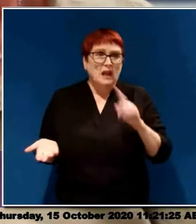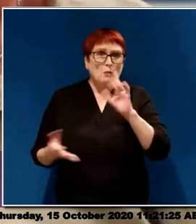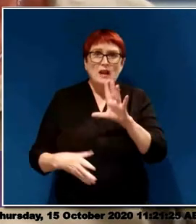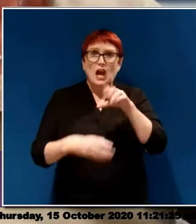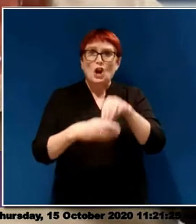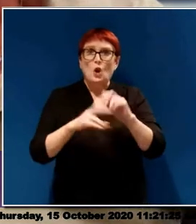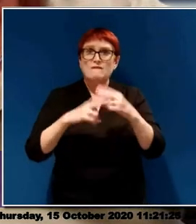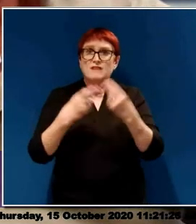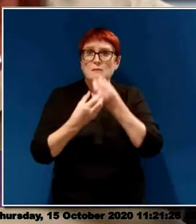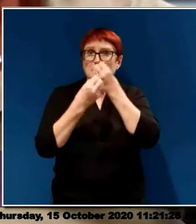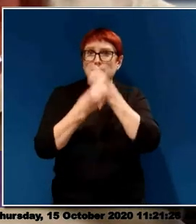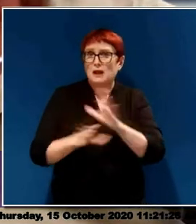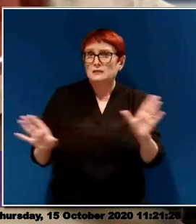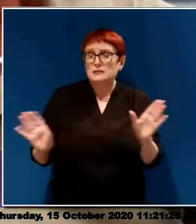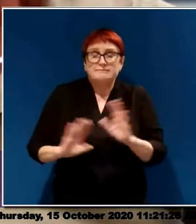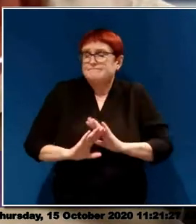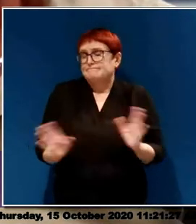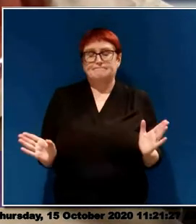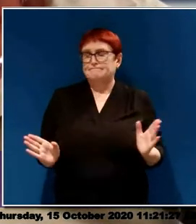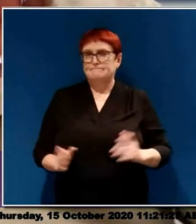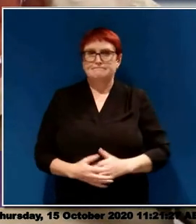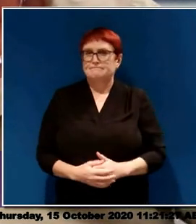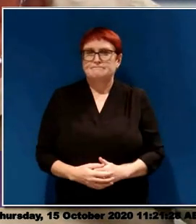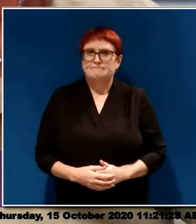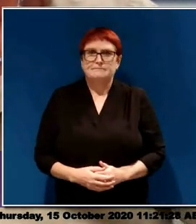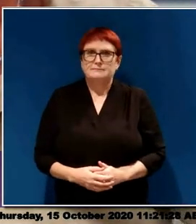And he's that anxious, it's not funny.